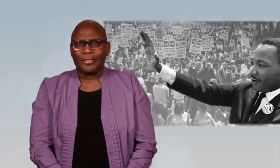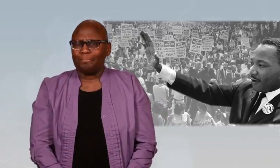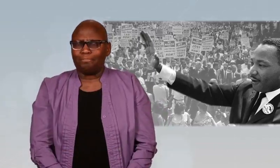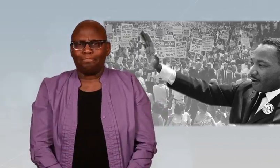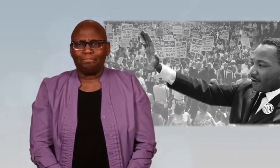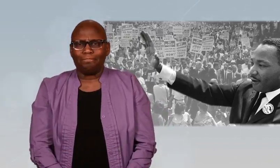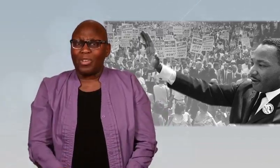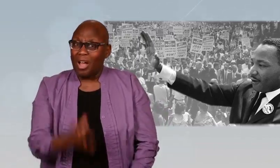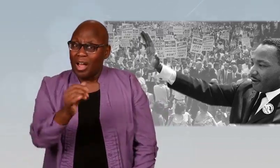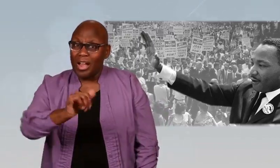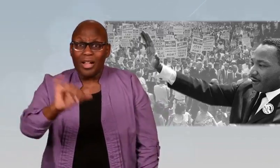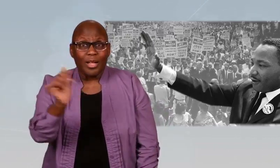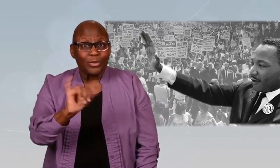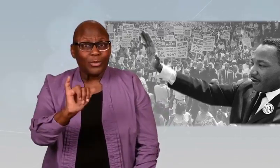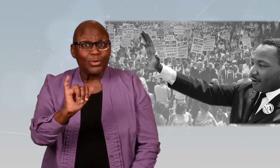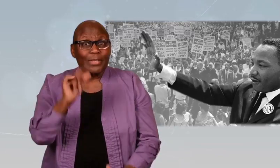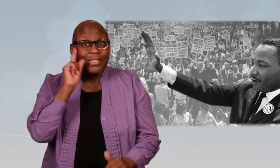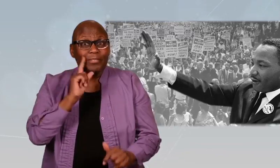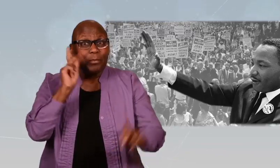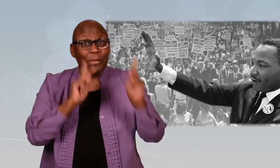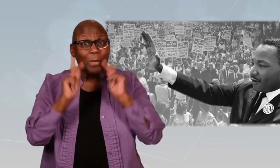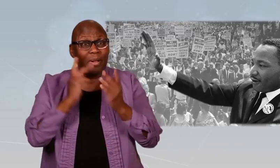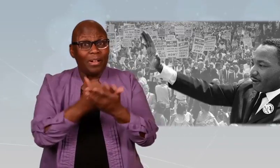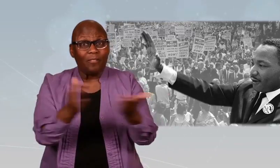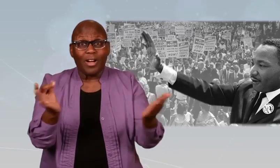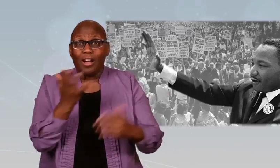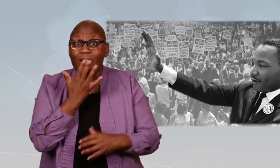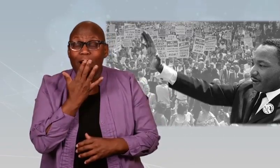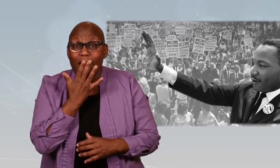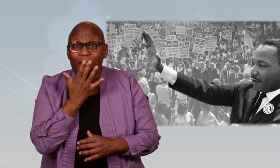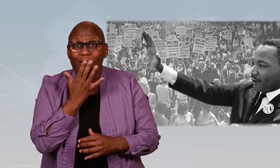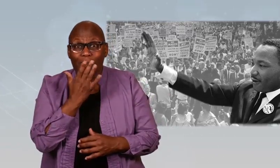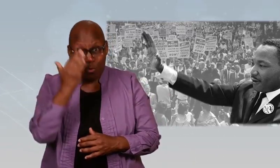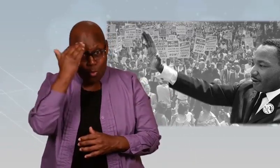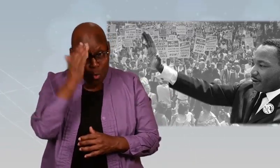Similarly, I knew nothing of other Deaf people of color’s